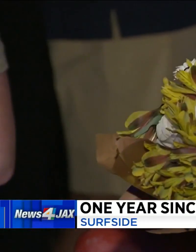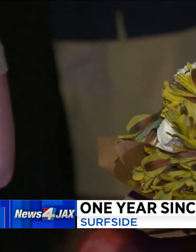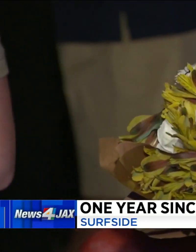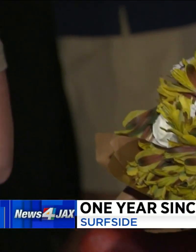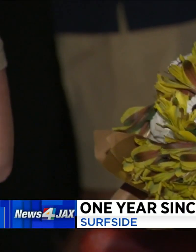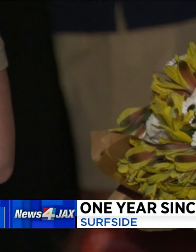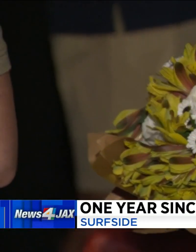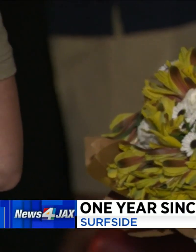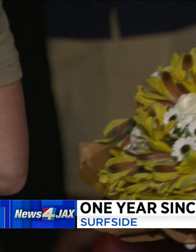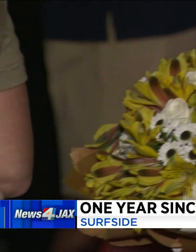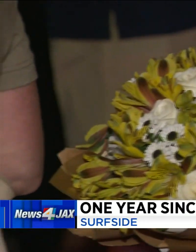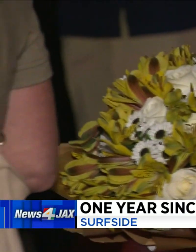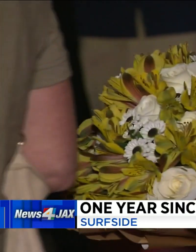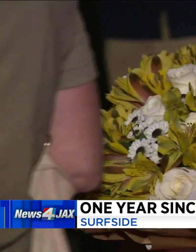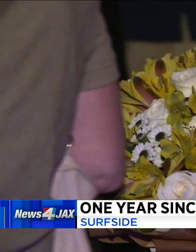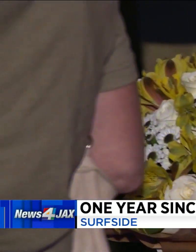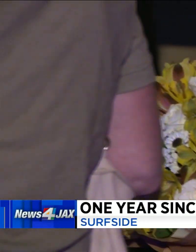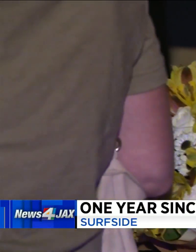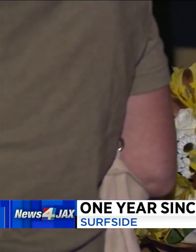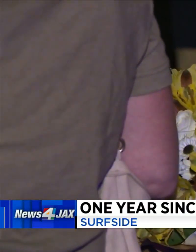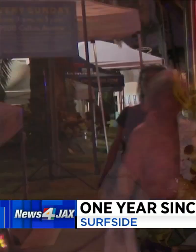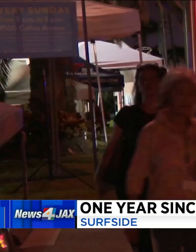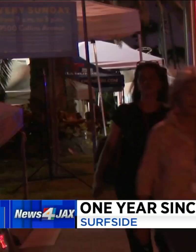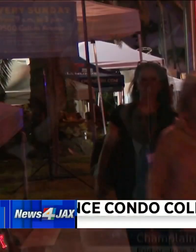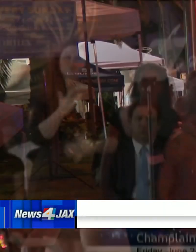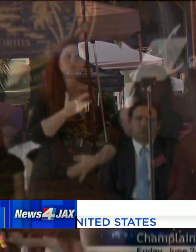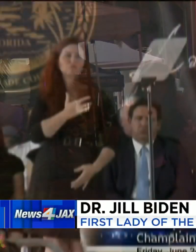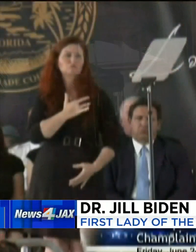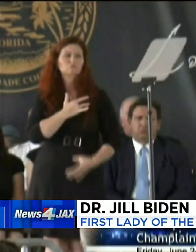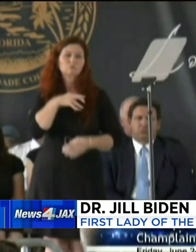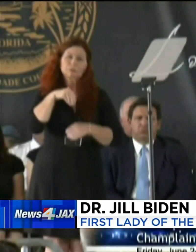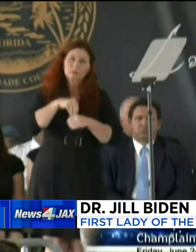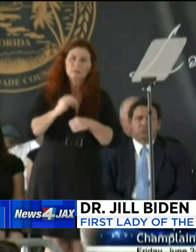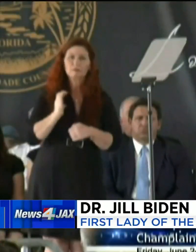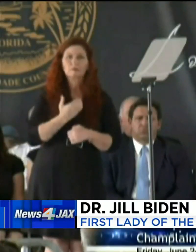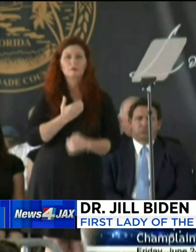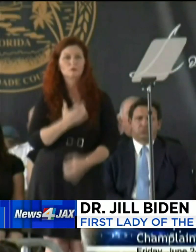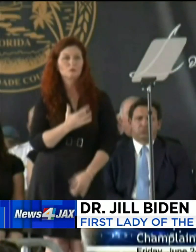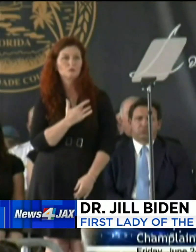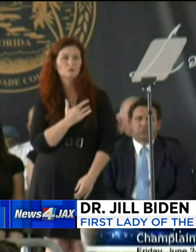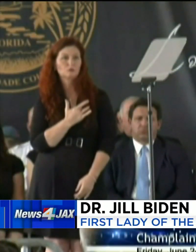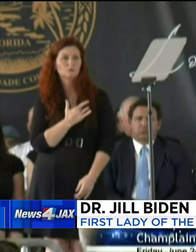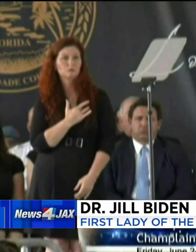JILL BIDEN TRAVELED TO SURFSIDE FOR A COMMUNITY-WIDE MEMORIAL EVENT AND THANK FIRST